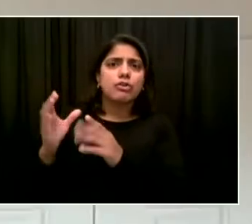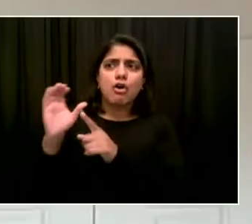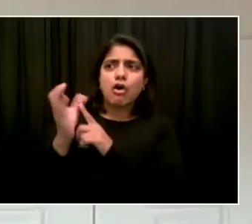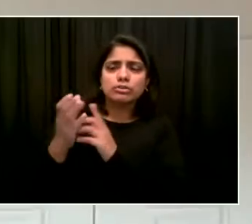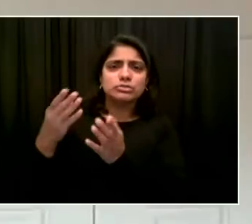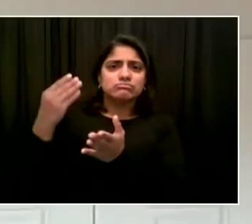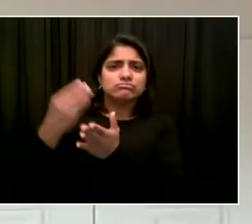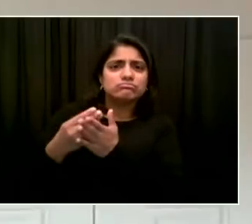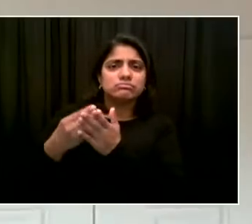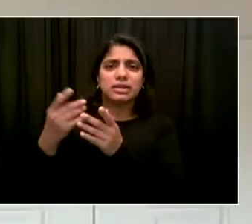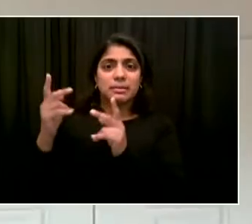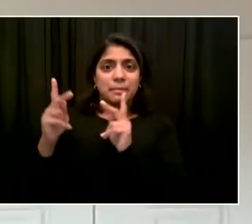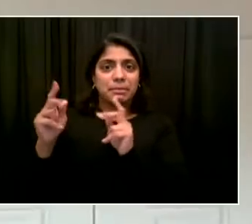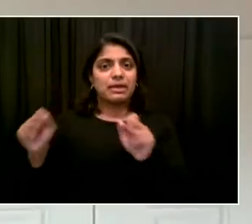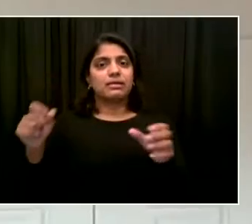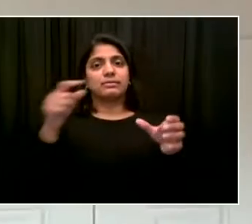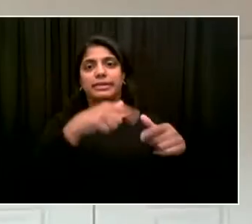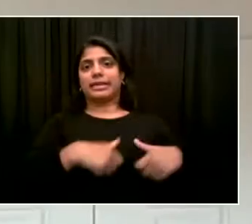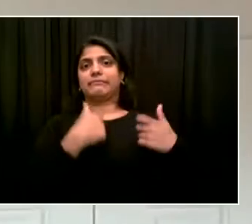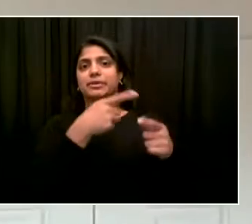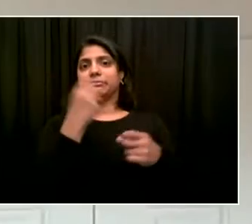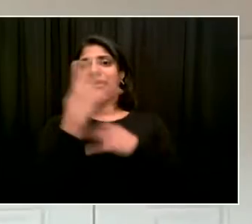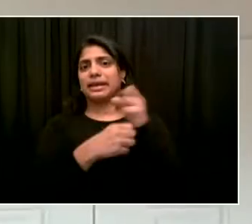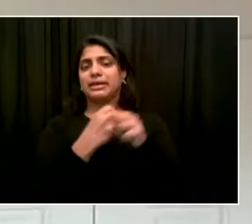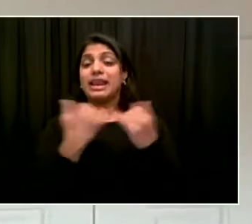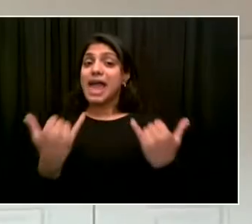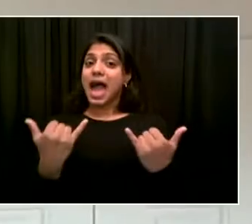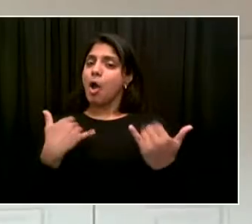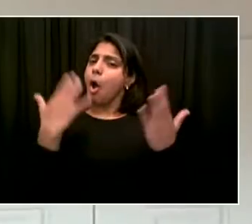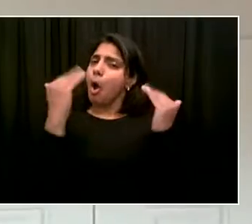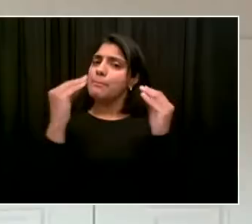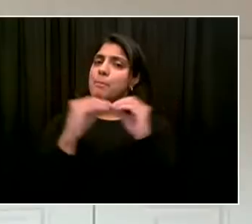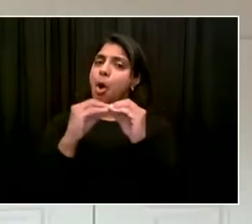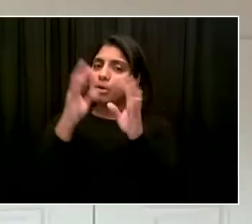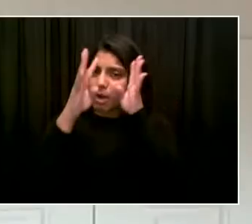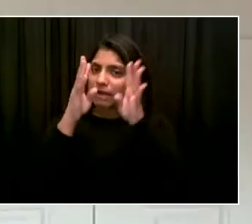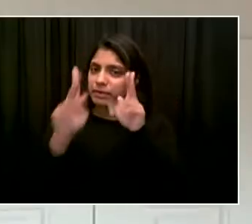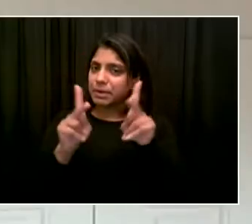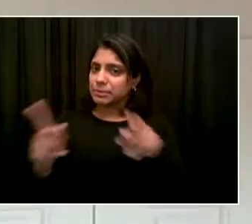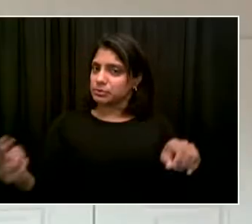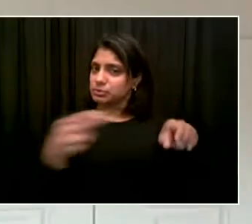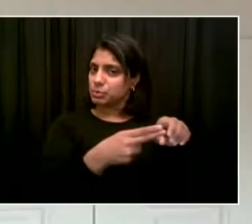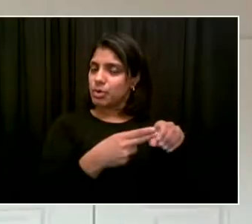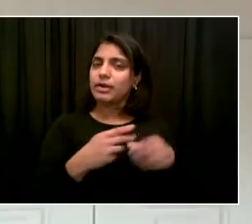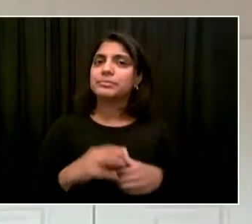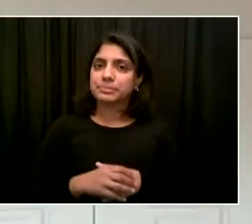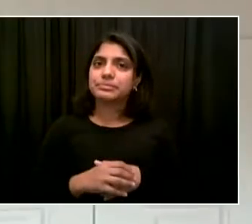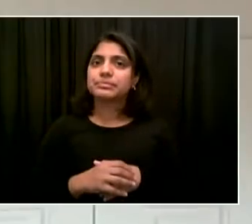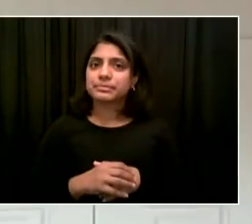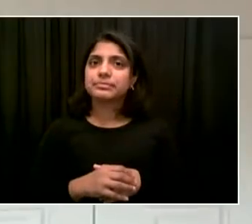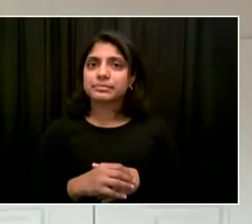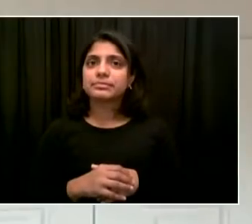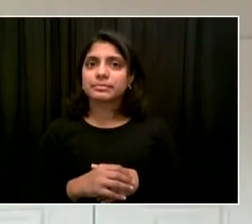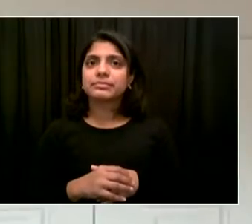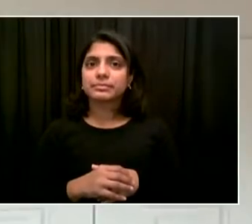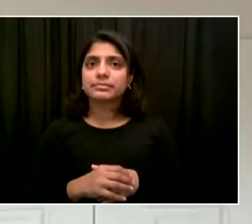WELCOME LOWER- COST HOMES FOR LBOOIMNG CREATIVE COMMUNITY. THAT IS A LEGACY WE FOUGHT TO